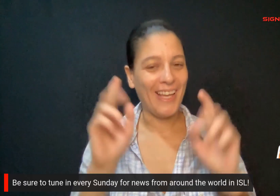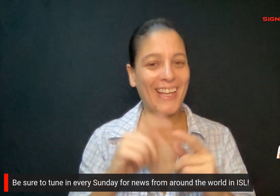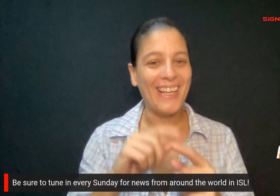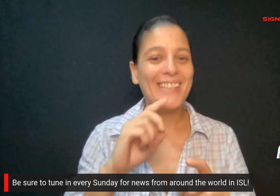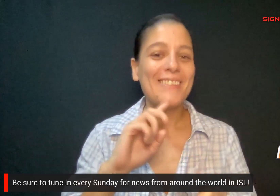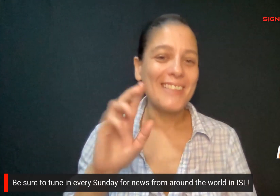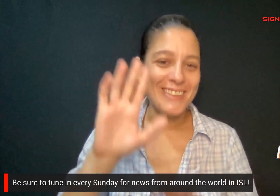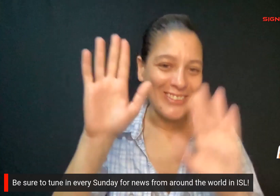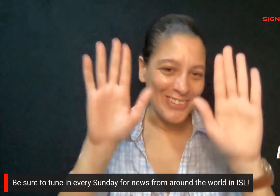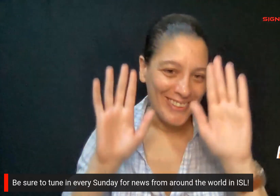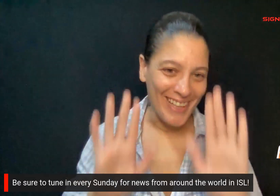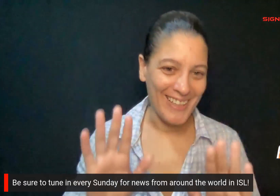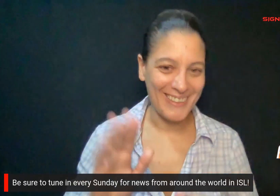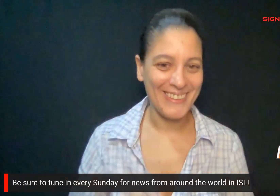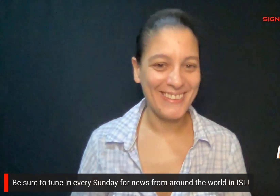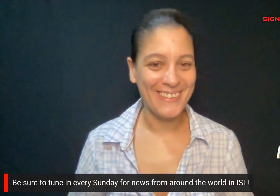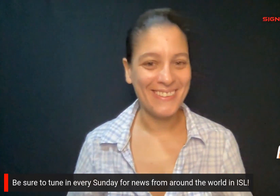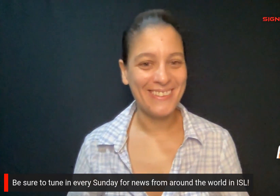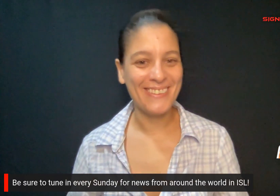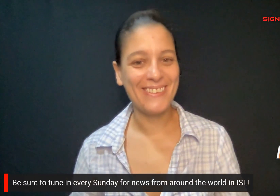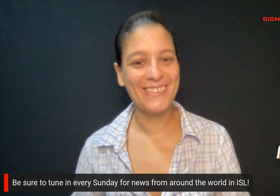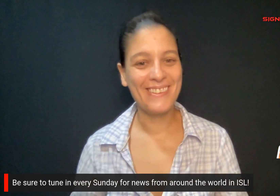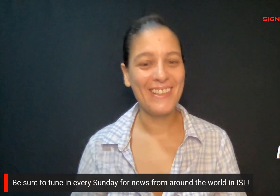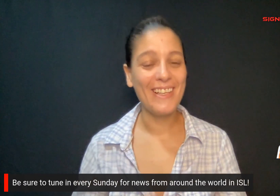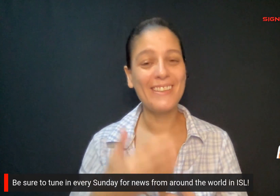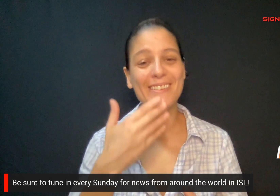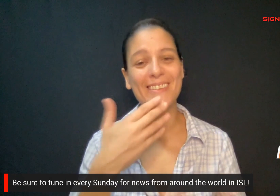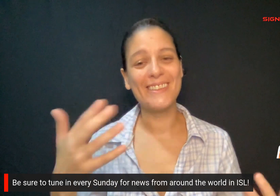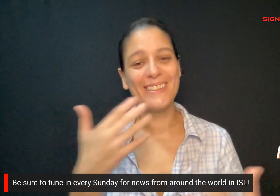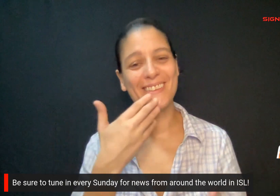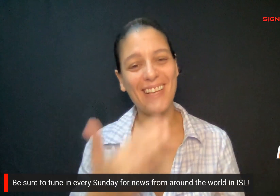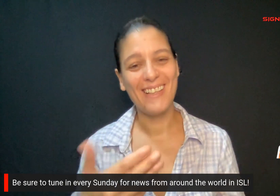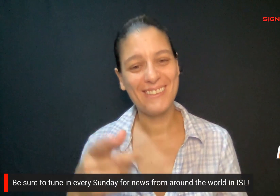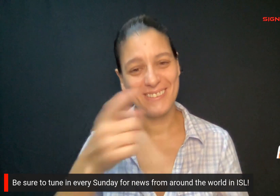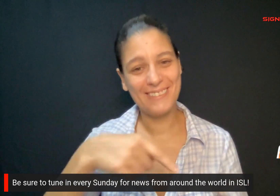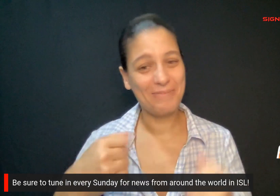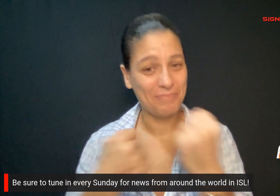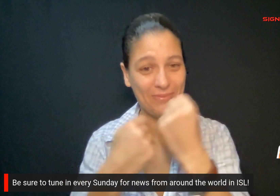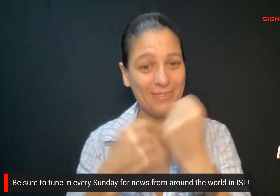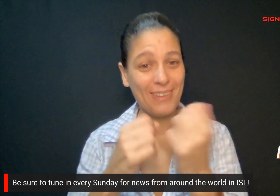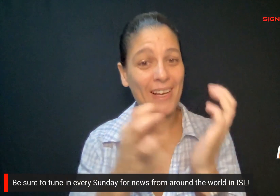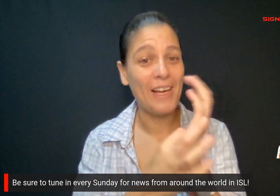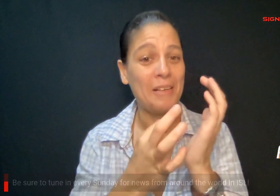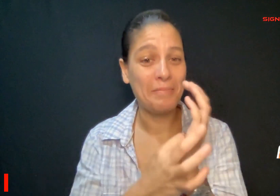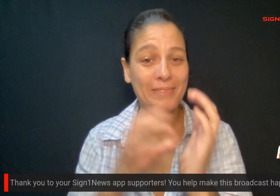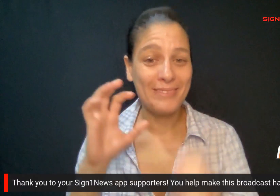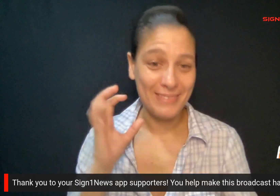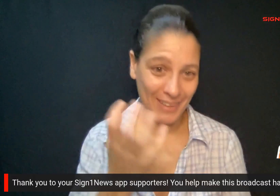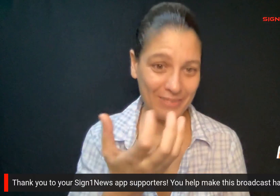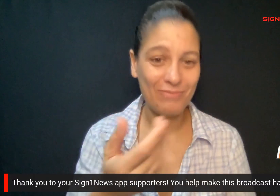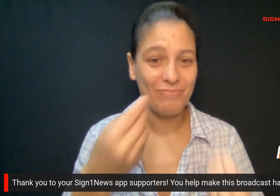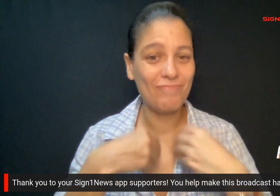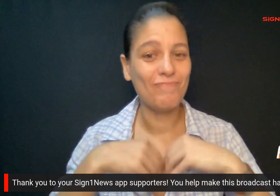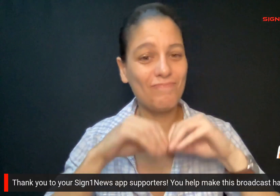news updates every Sunday a big thank you to our Sign1News app supporters you help make